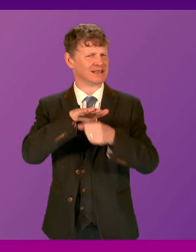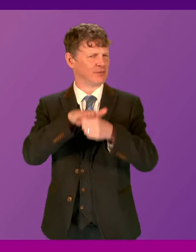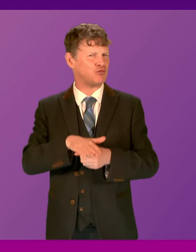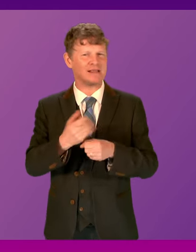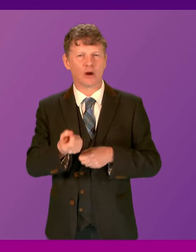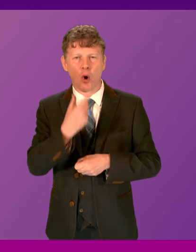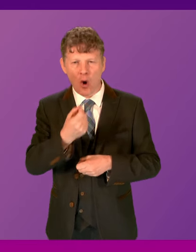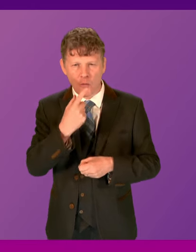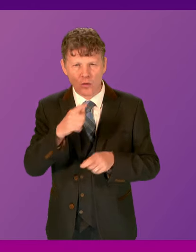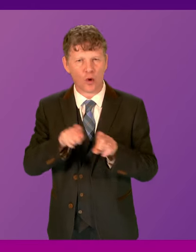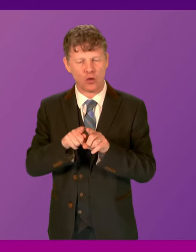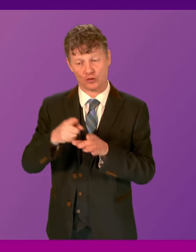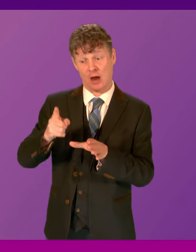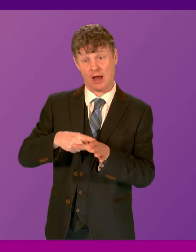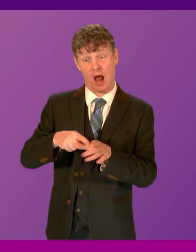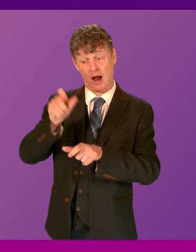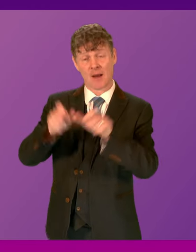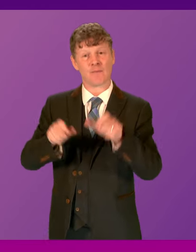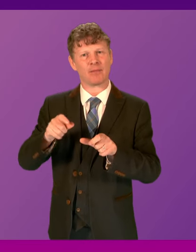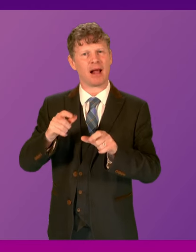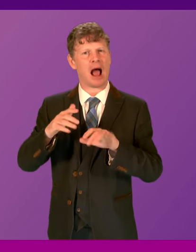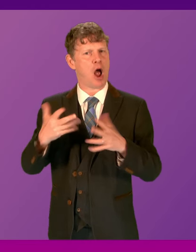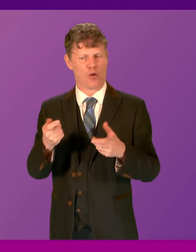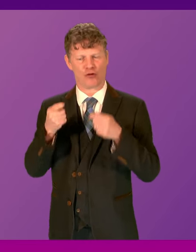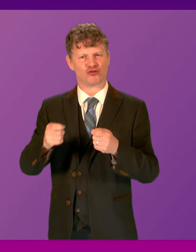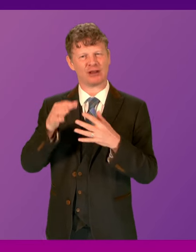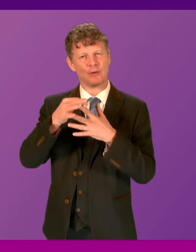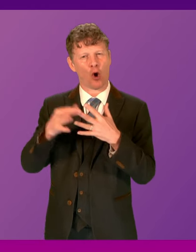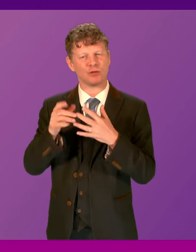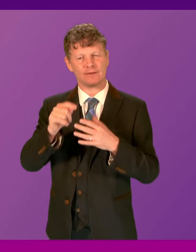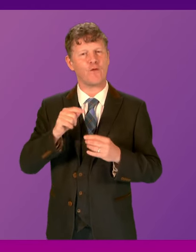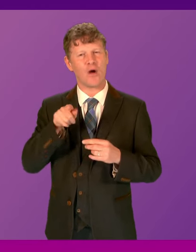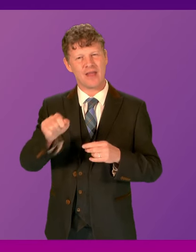option for gender dysphoria. The details of that are being closely considered by